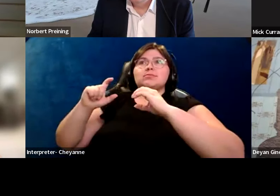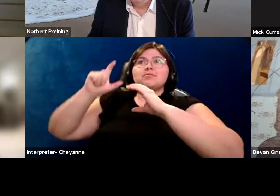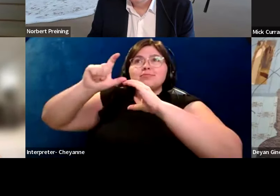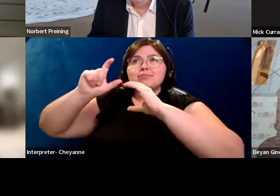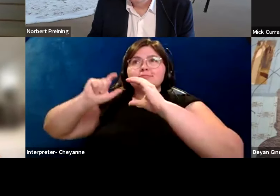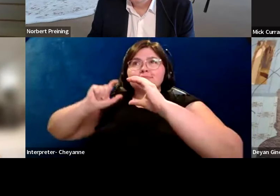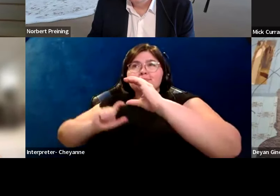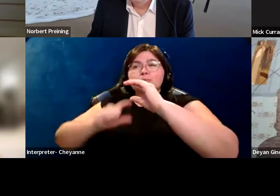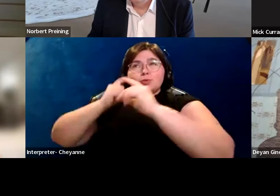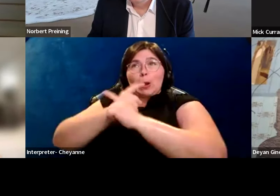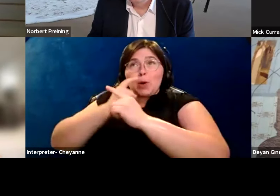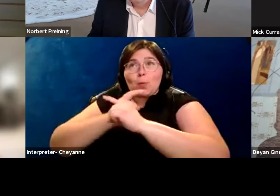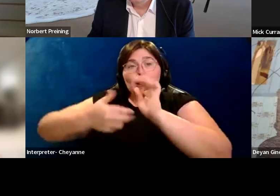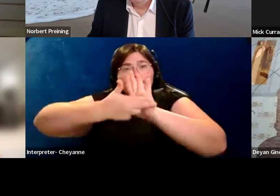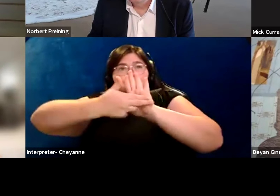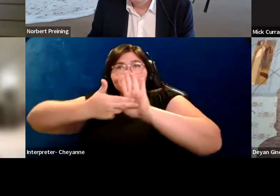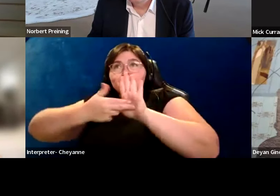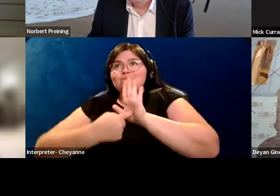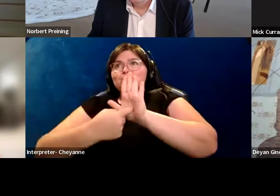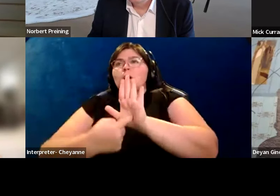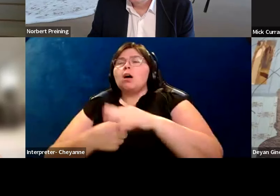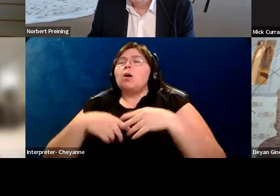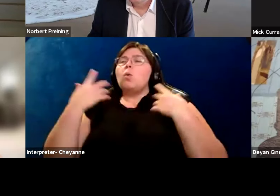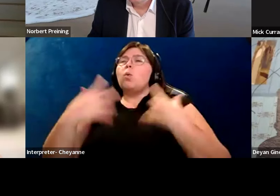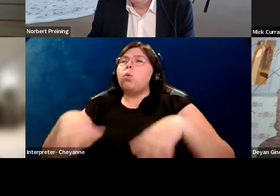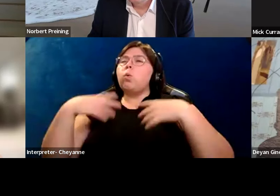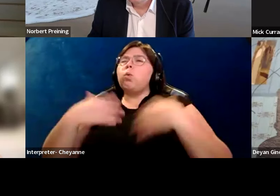marked, it's infinitely better experience trying to--